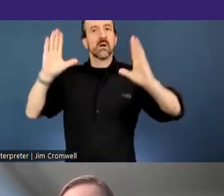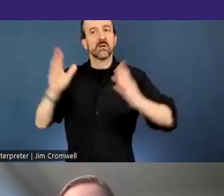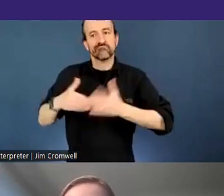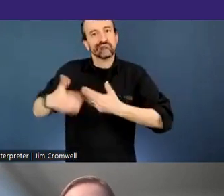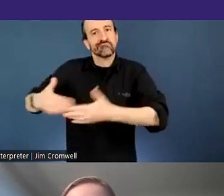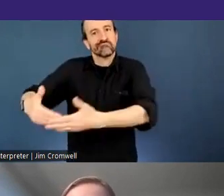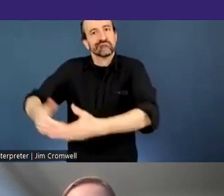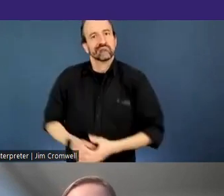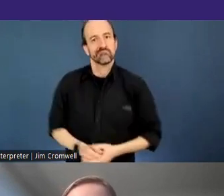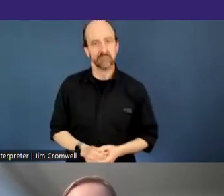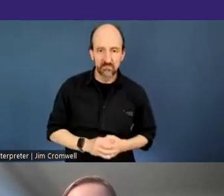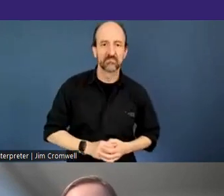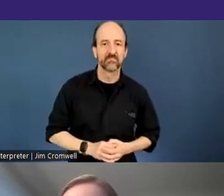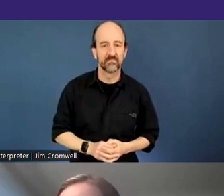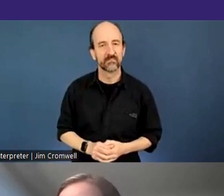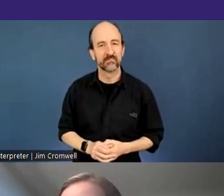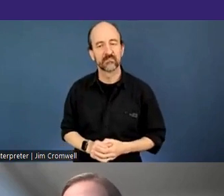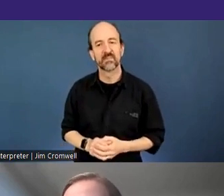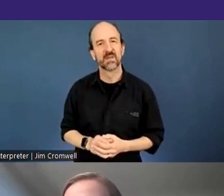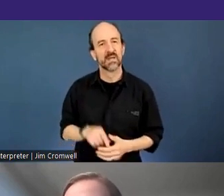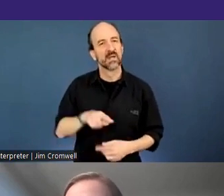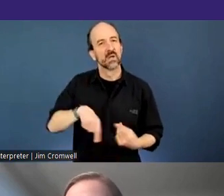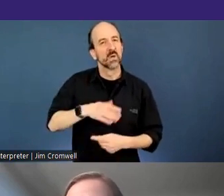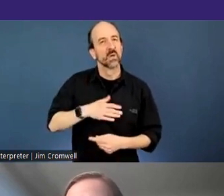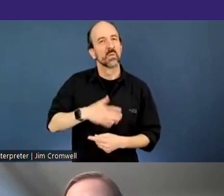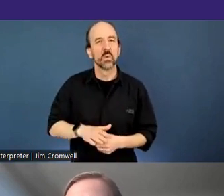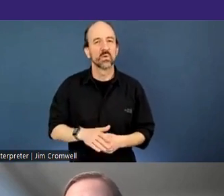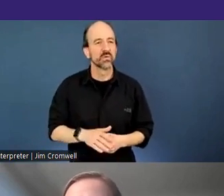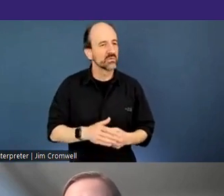We want to cultivate among our participants an awareness of